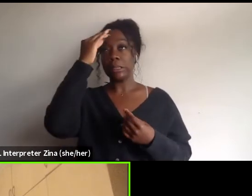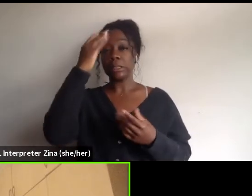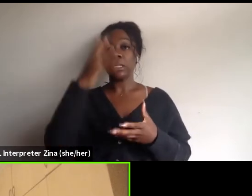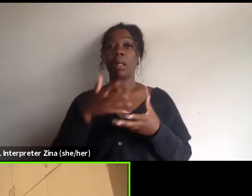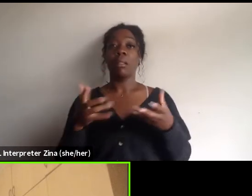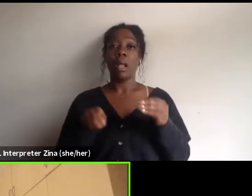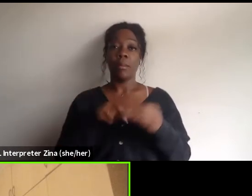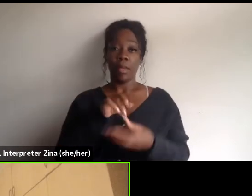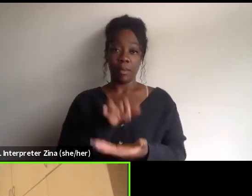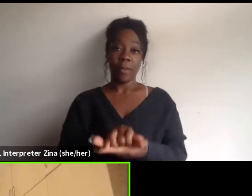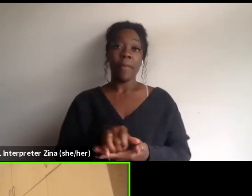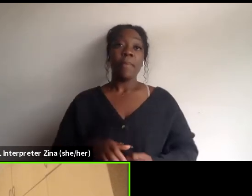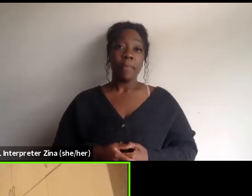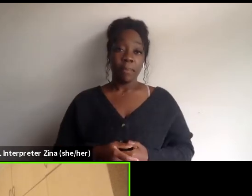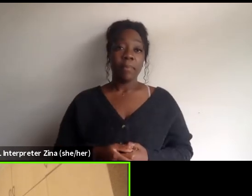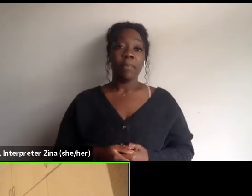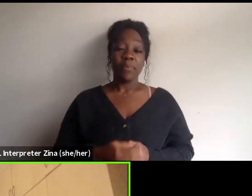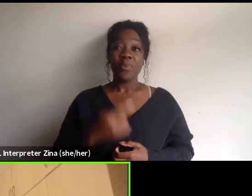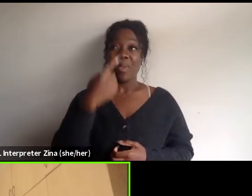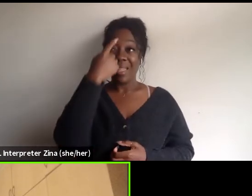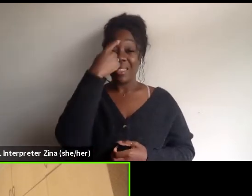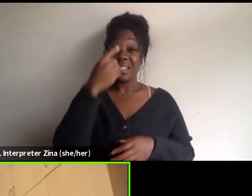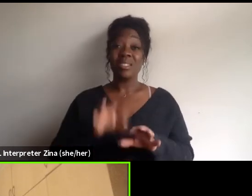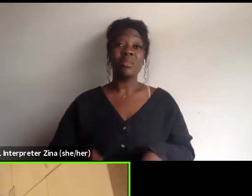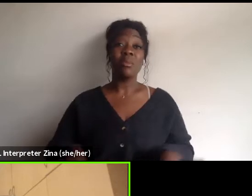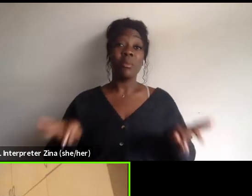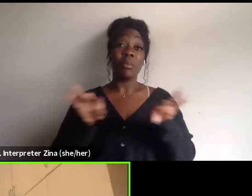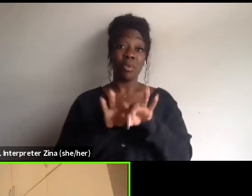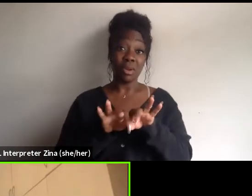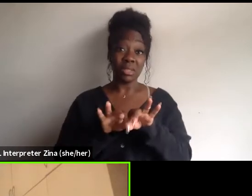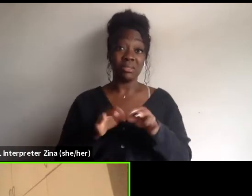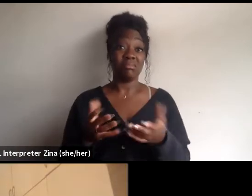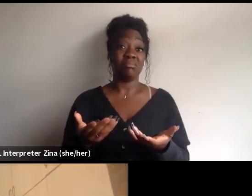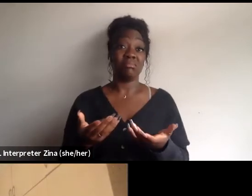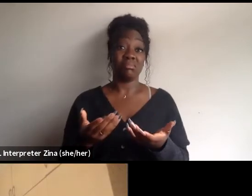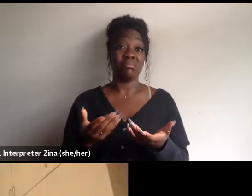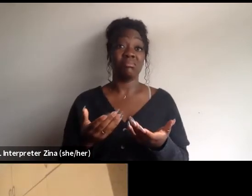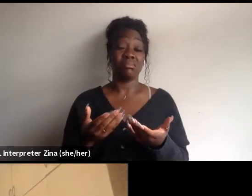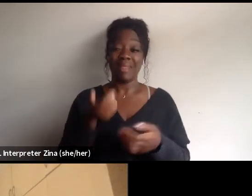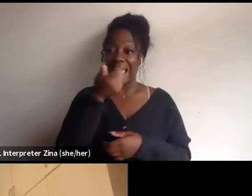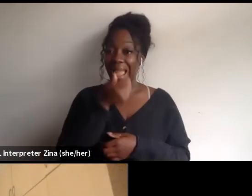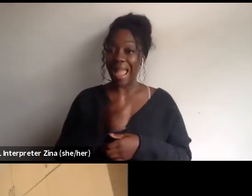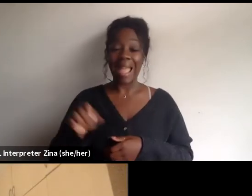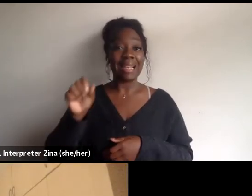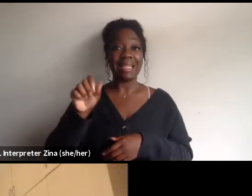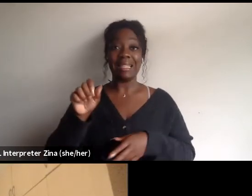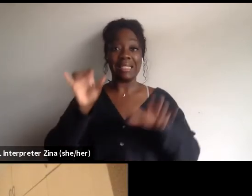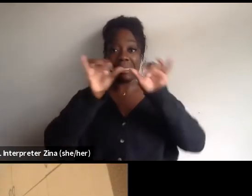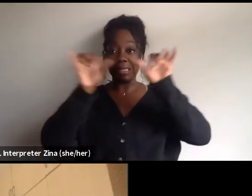And I think it's an important space, any institution you go into, it's got it's public face